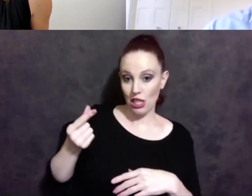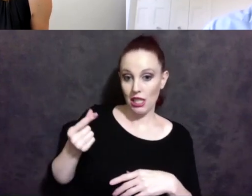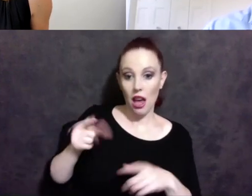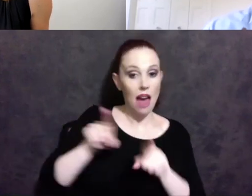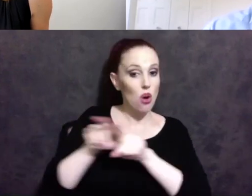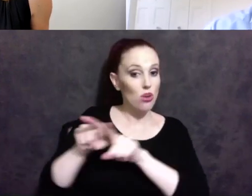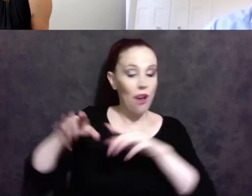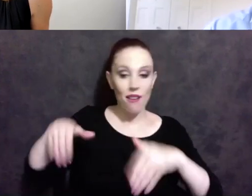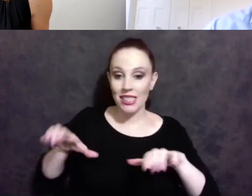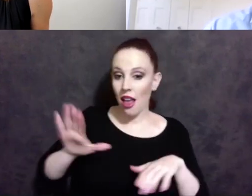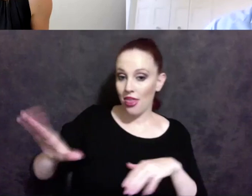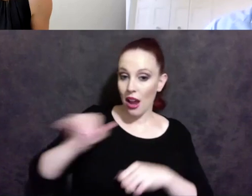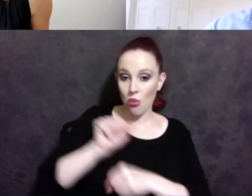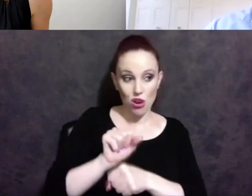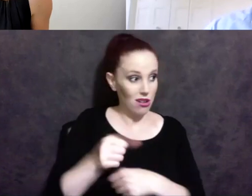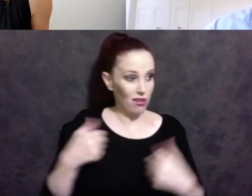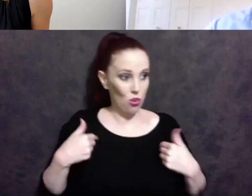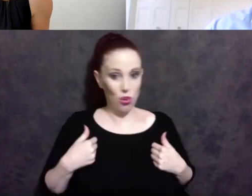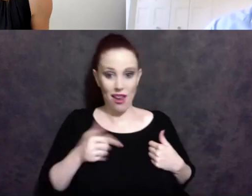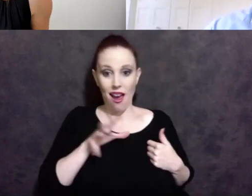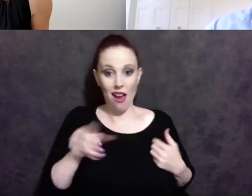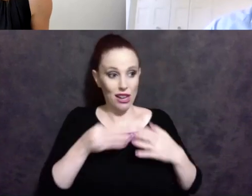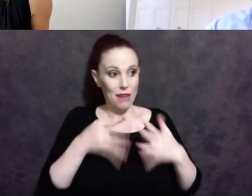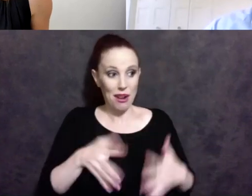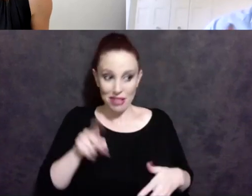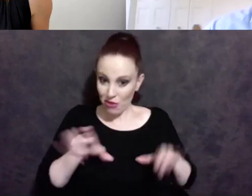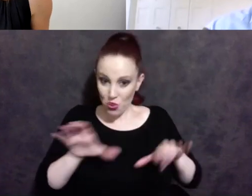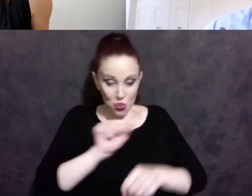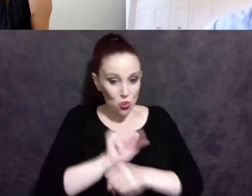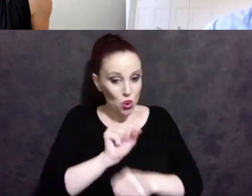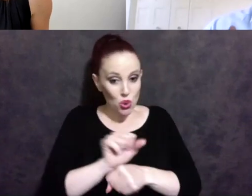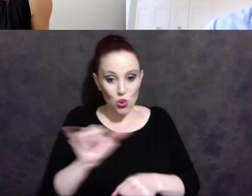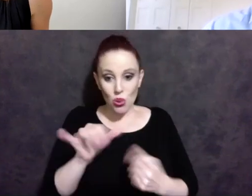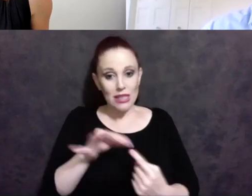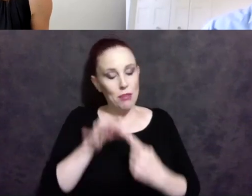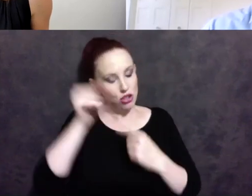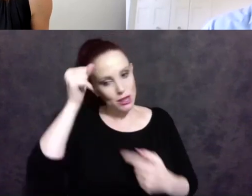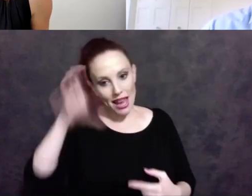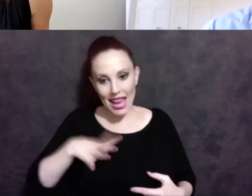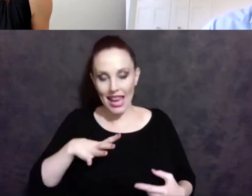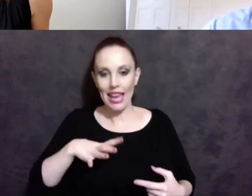work, because we African Americans have to do our own work, especially men. We don't